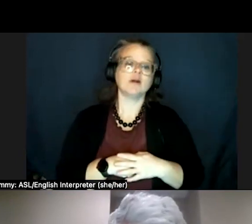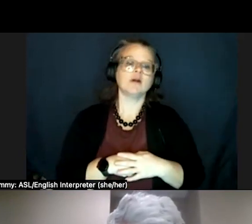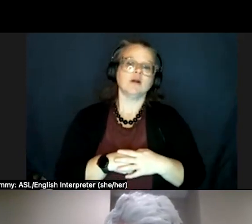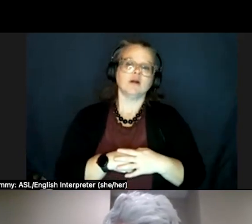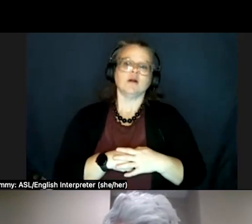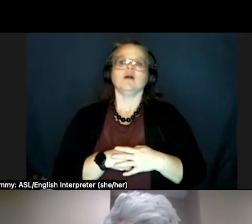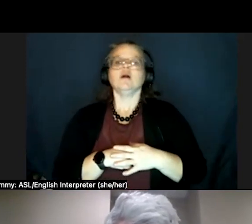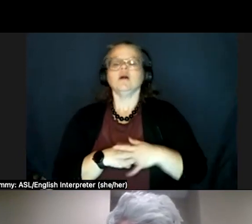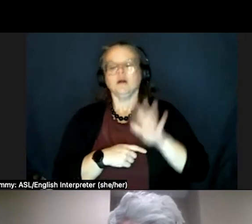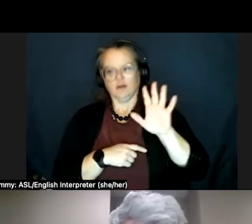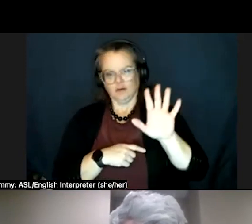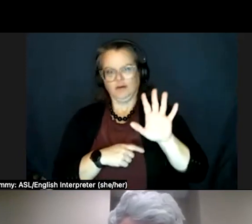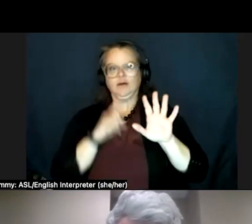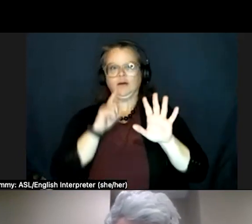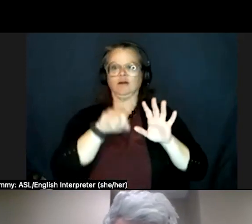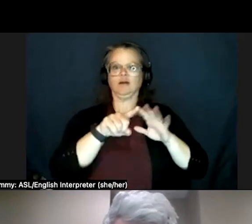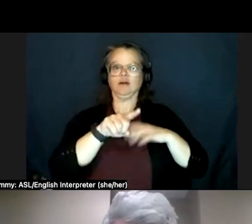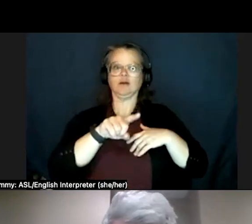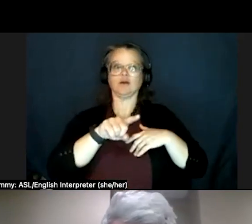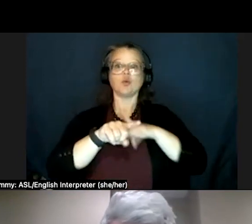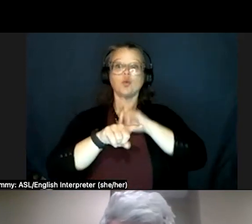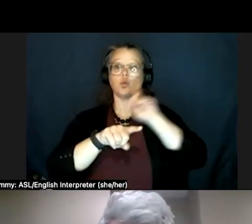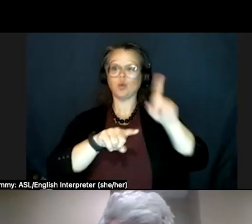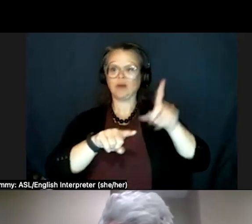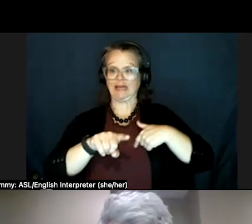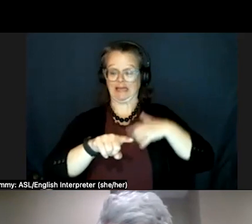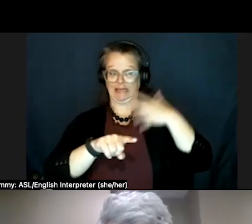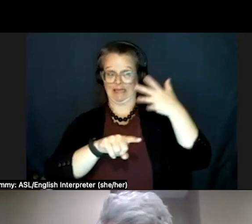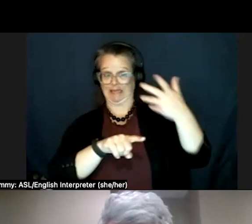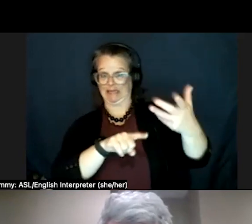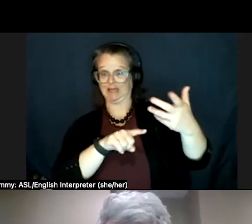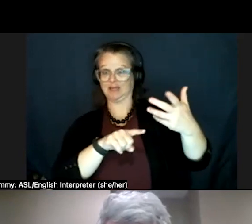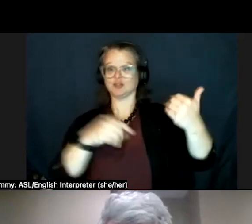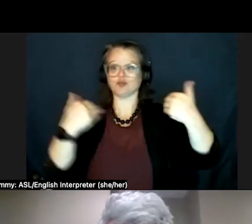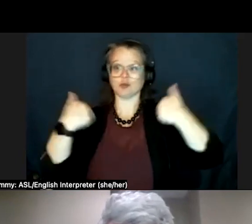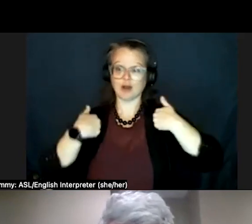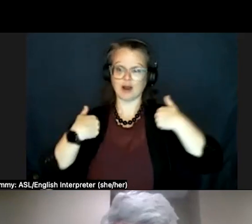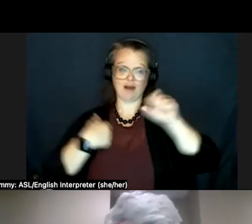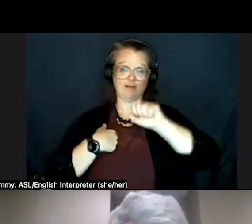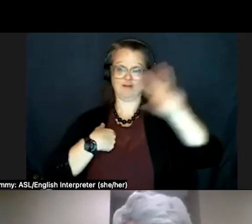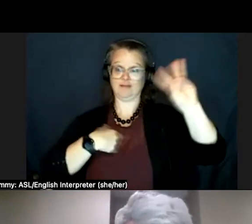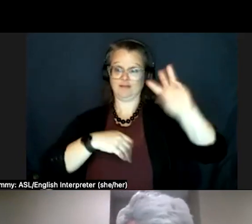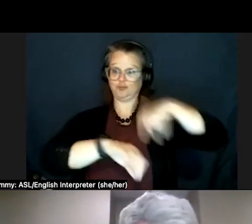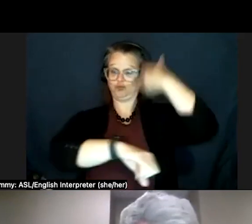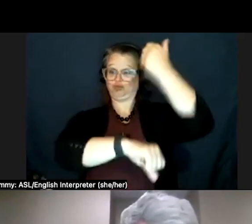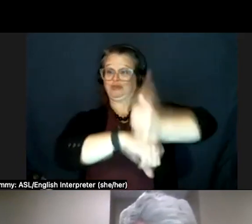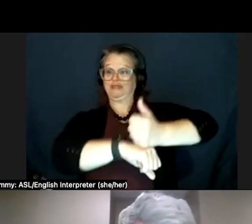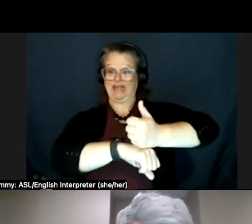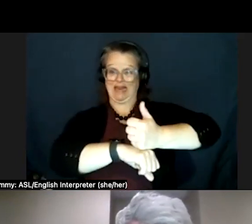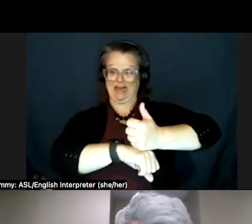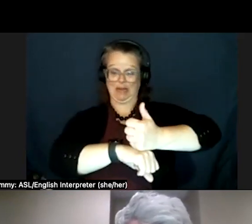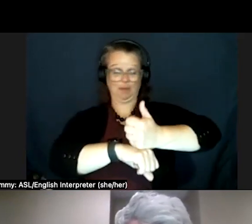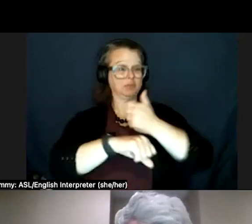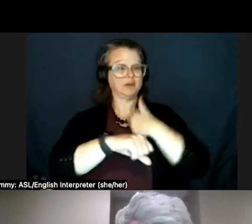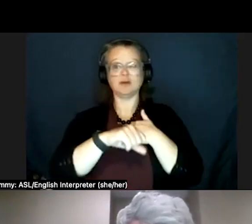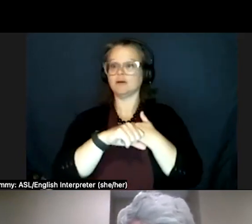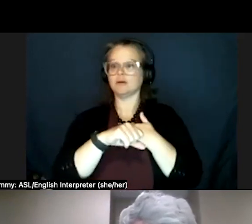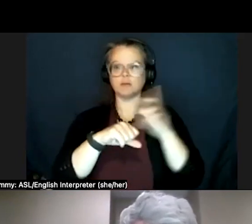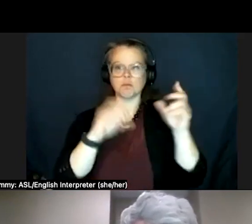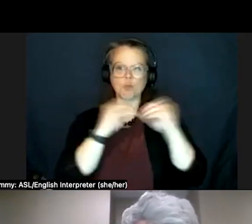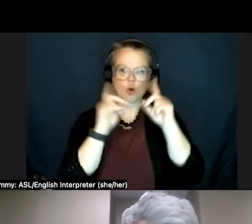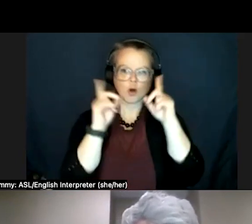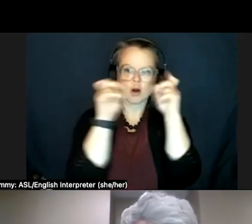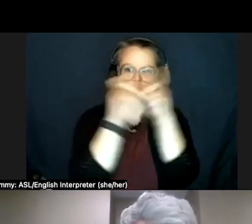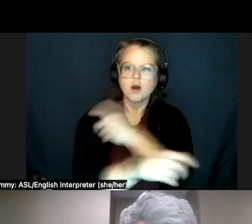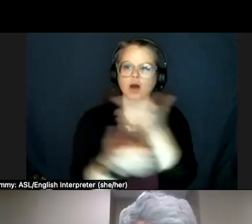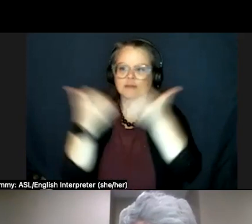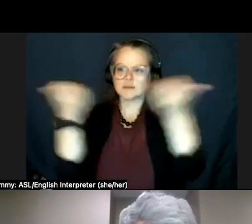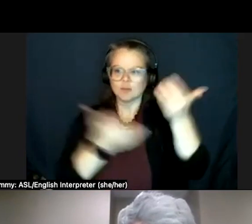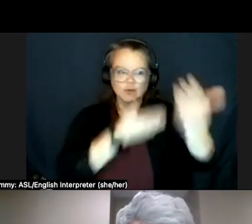complicated and expensive way within your own ERP, 2Ship just bolts onto your ERP. It's an